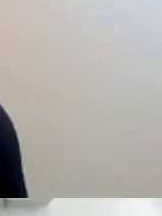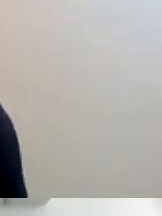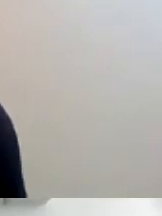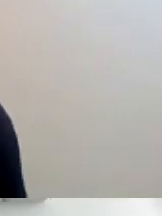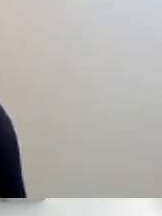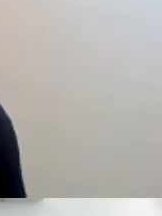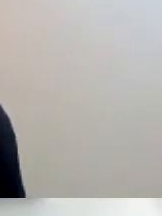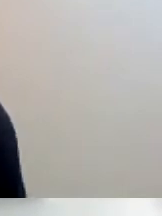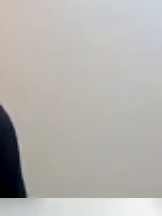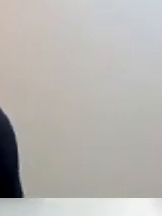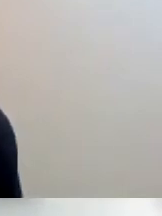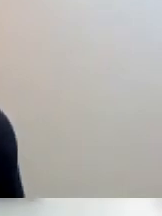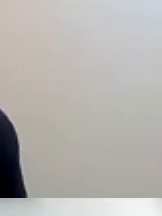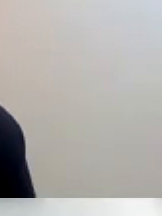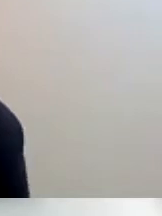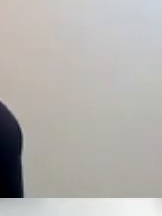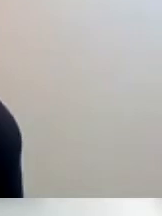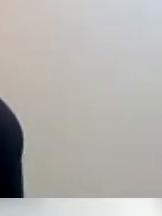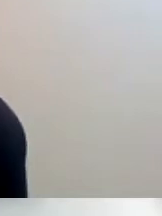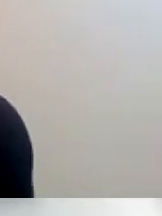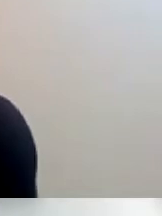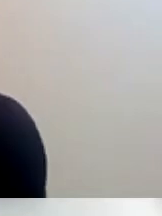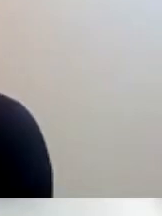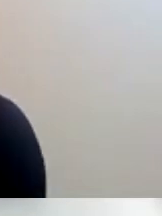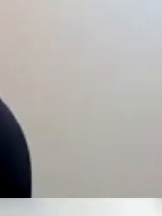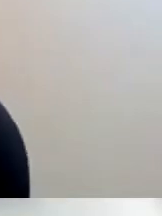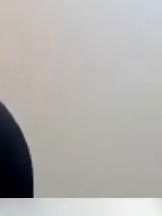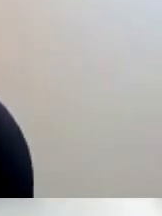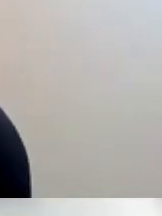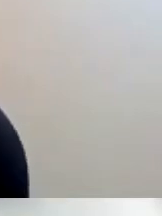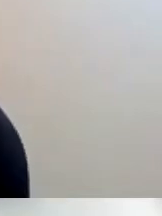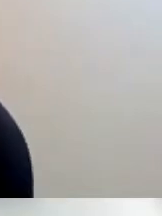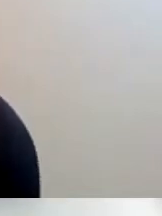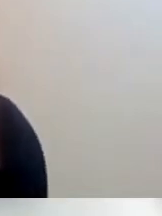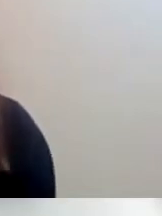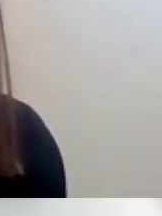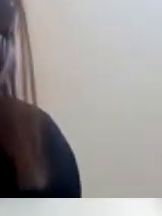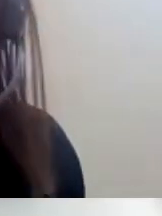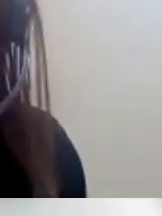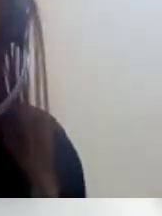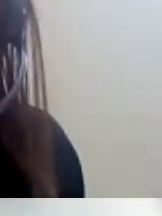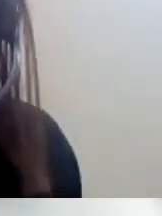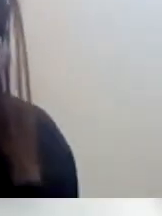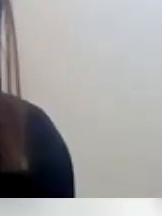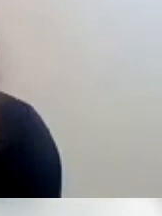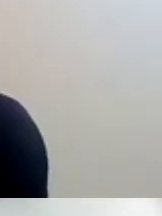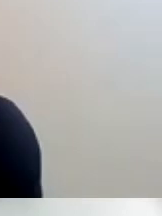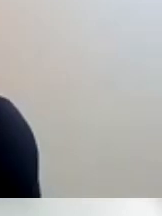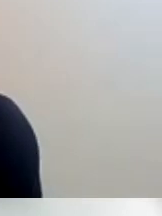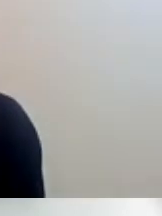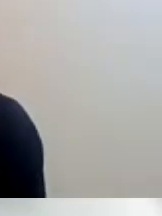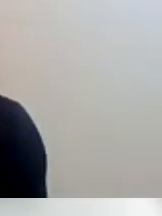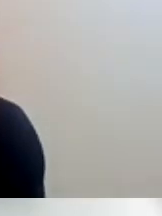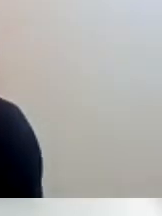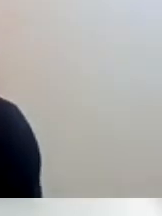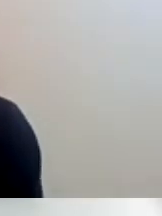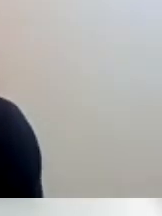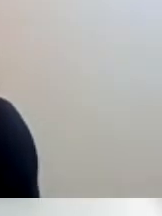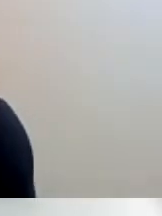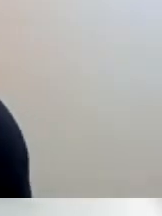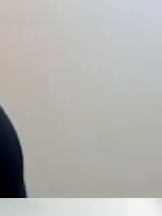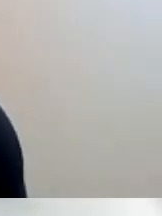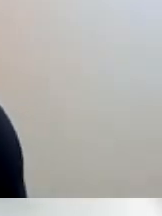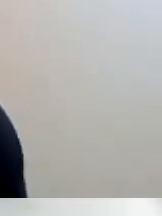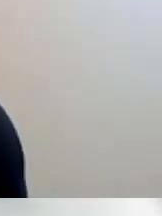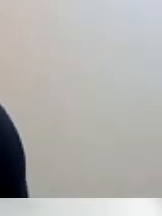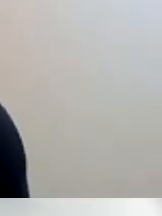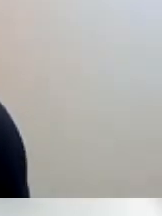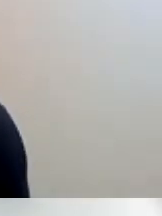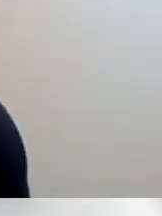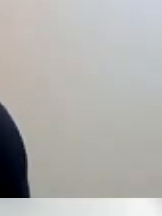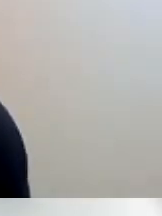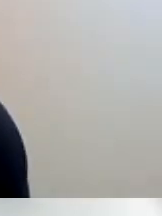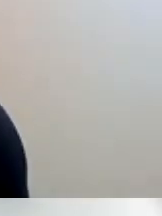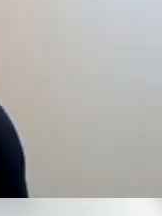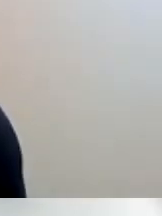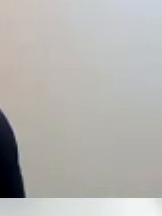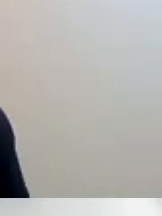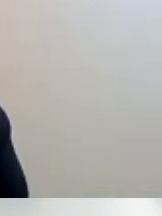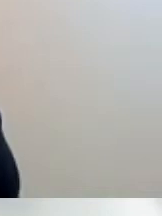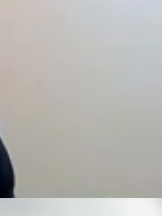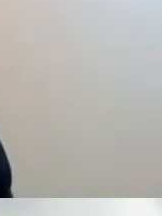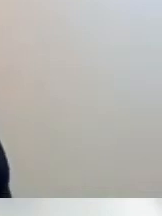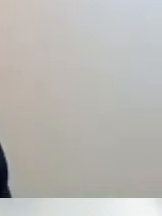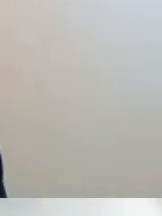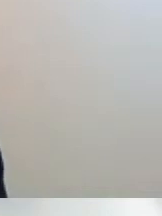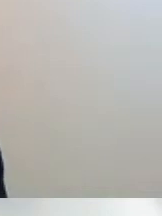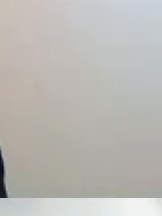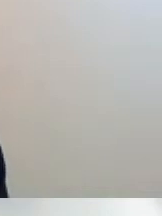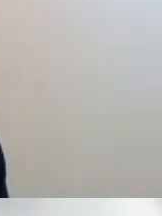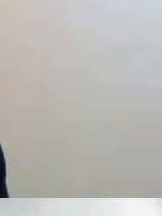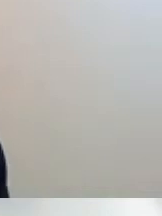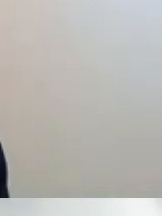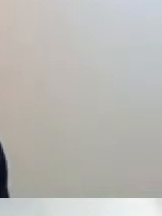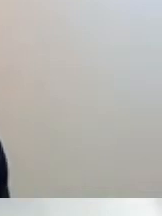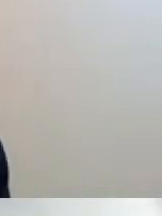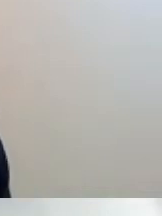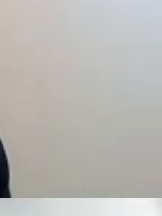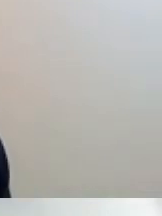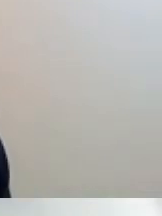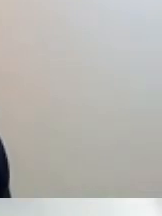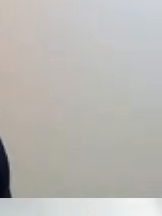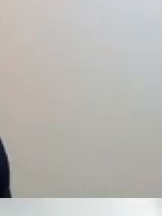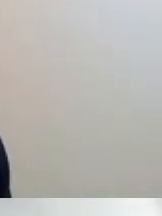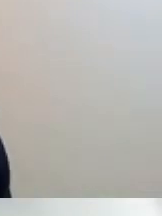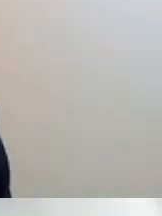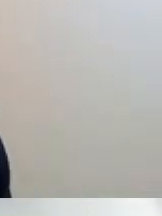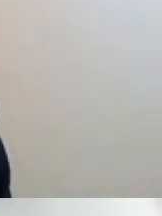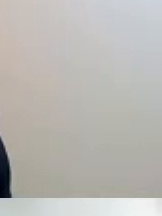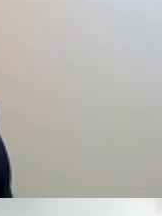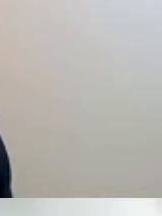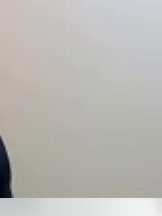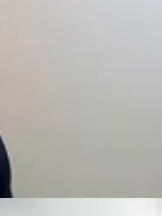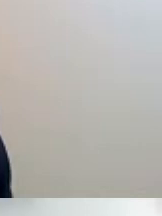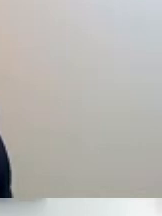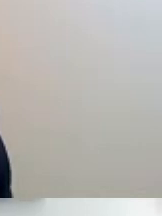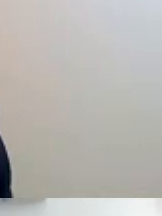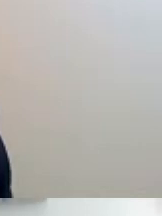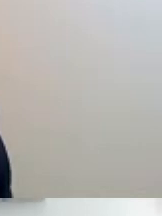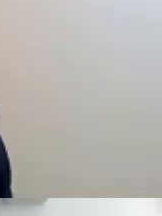that are still going. And people can feel free to stay onto look at whether their questions are answered or not. With that, I'm going to thank all our speakers. I'm going to thank Phil Beatty from NIDILRR. And I want to remind everybody that we have our session tomorrow.